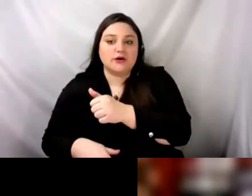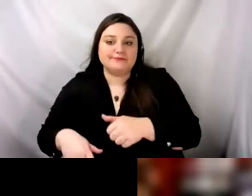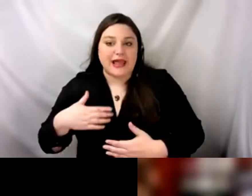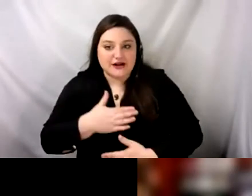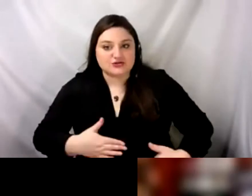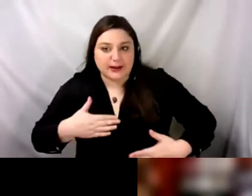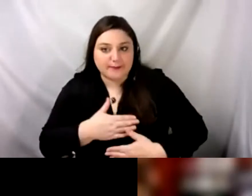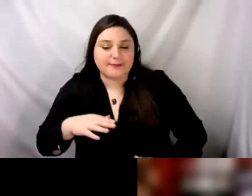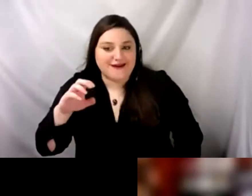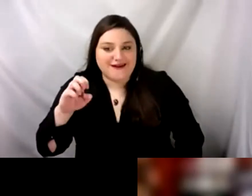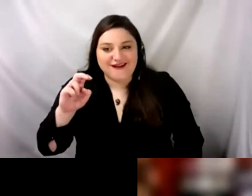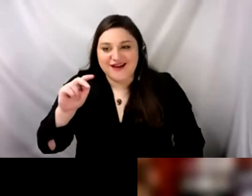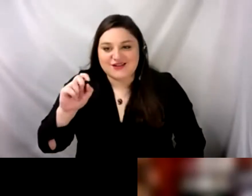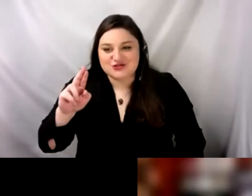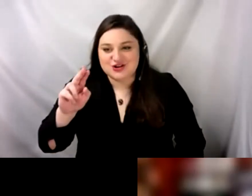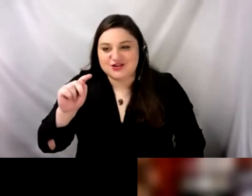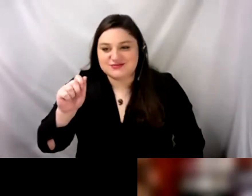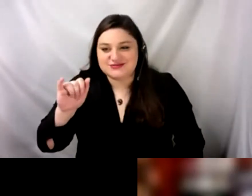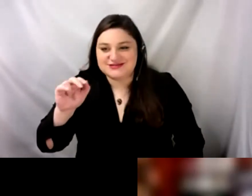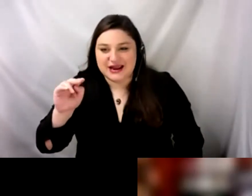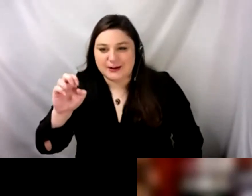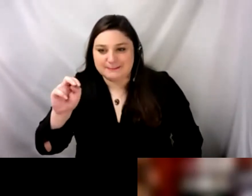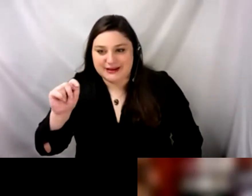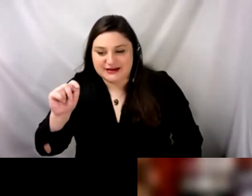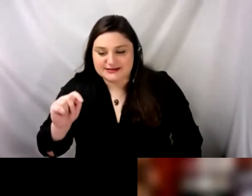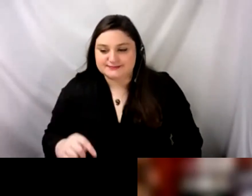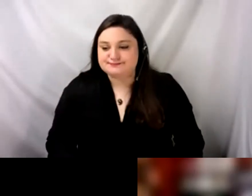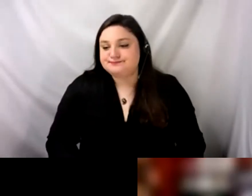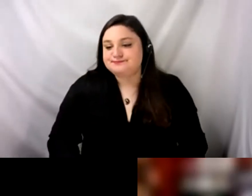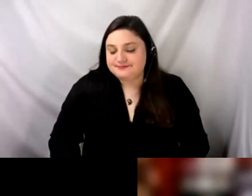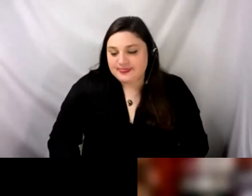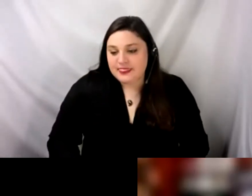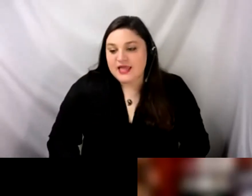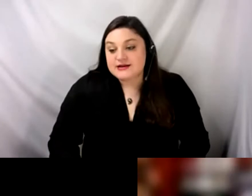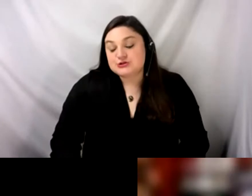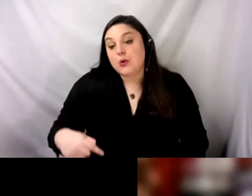this is a policy that is evolving. And other questions come up.